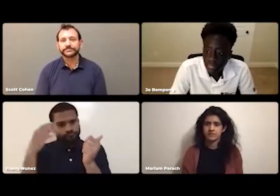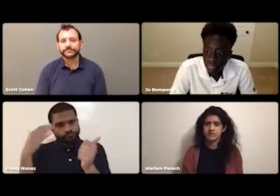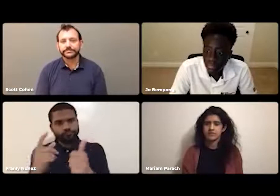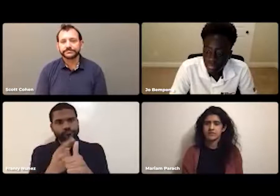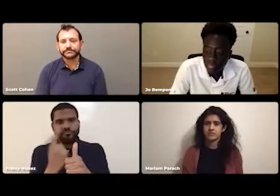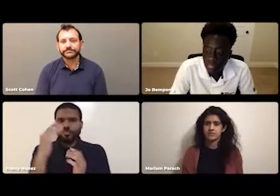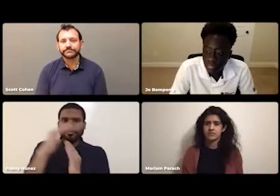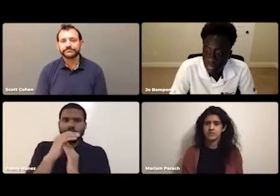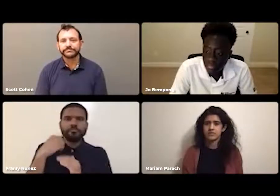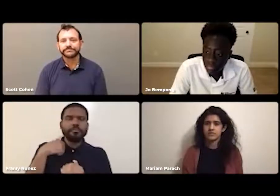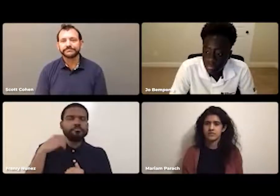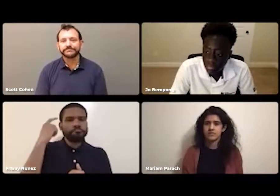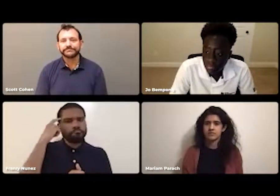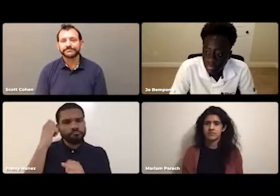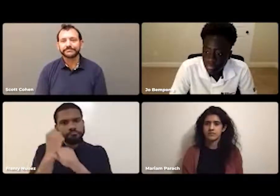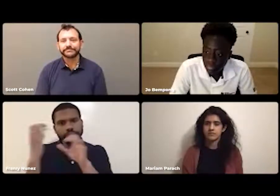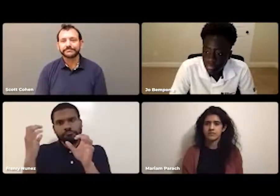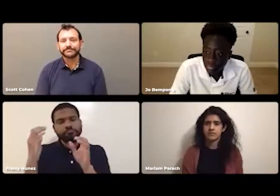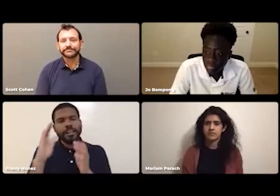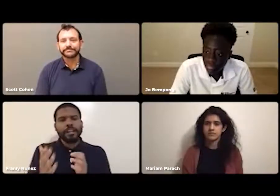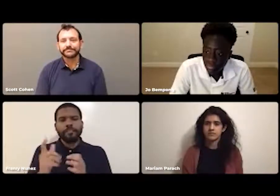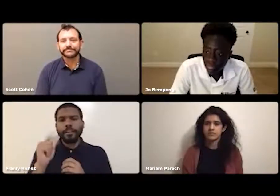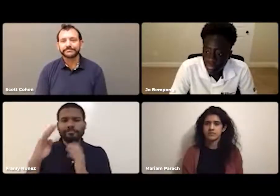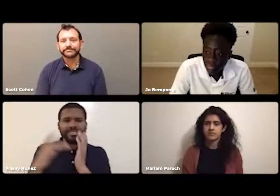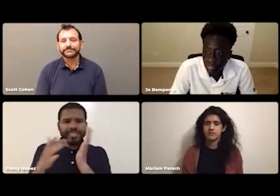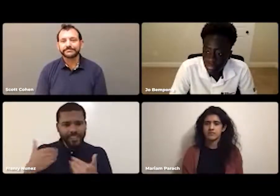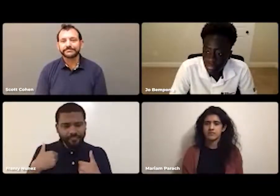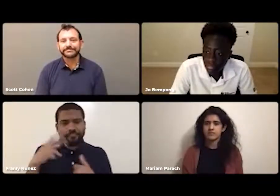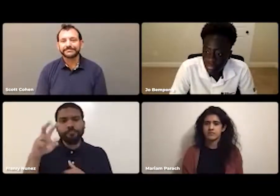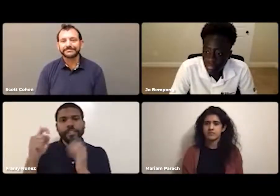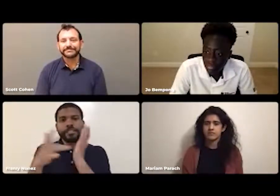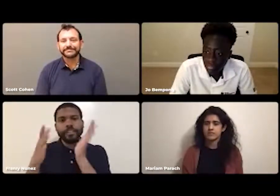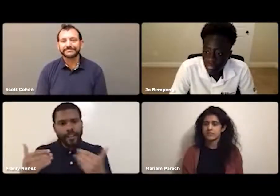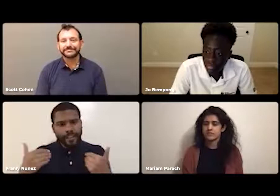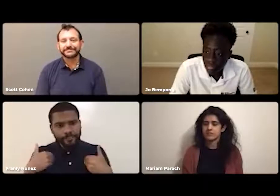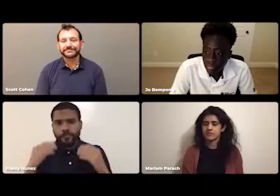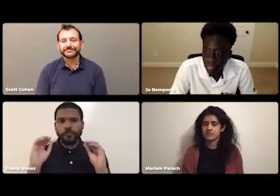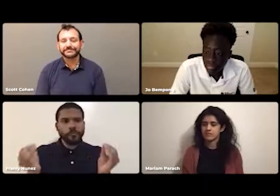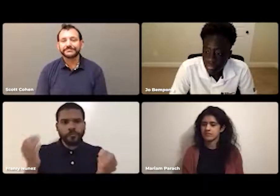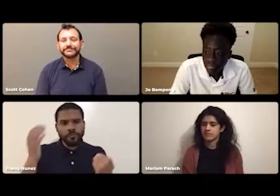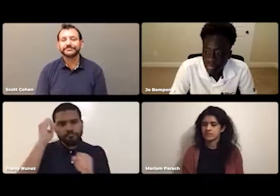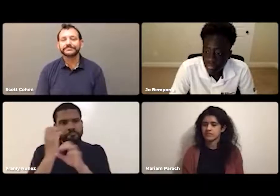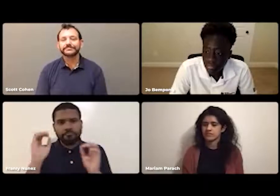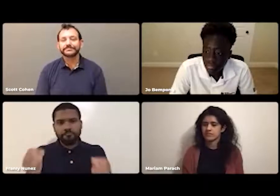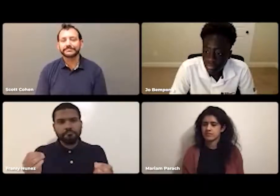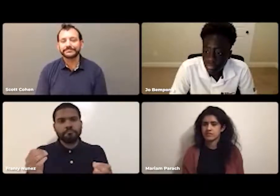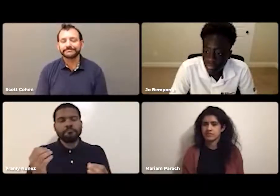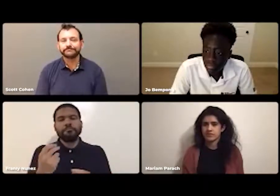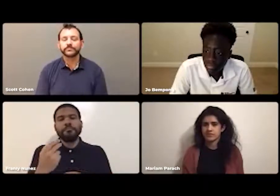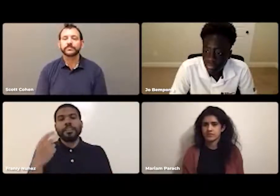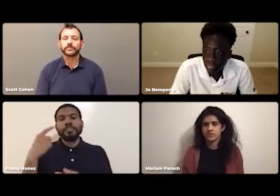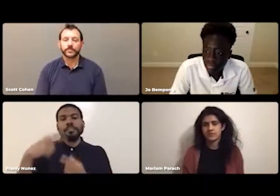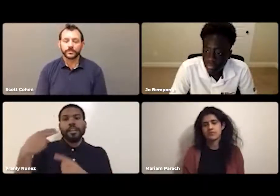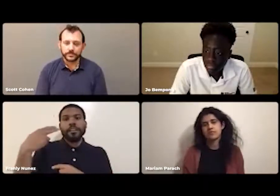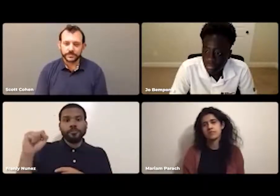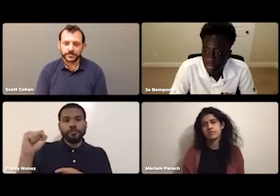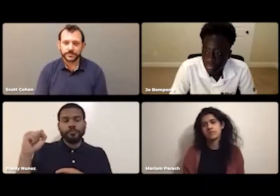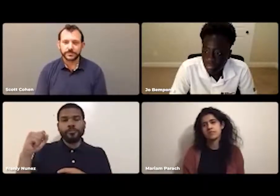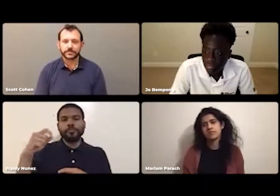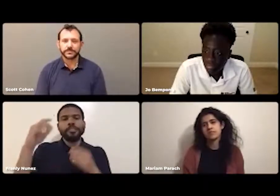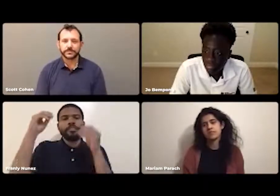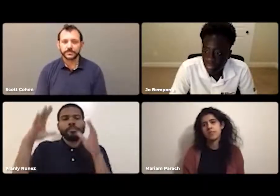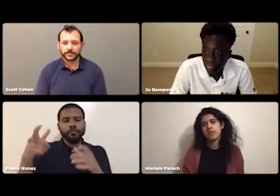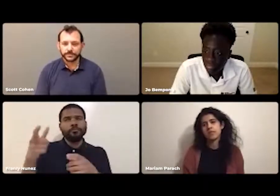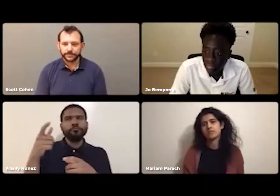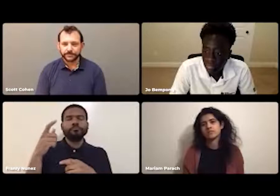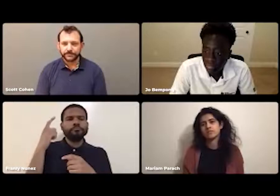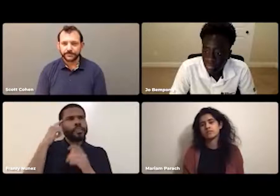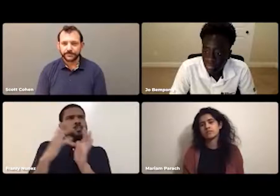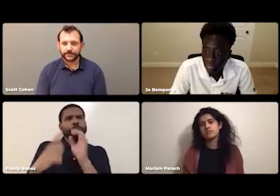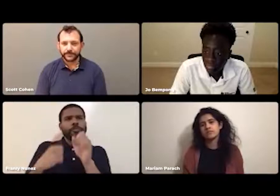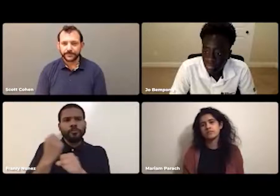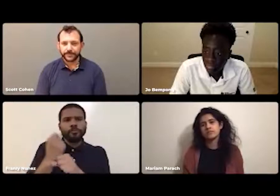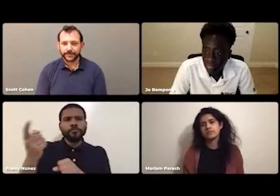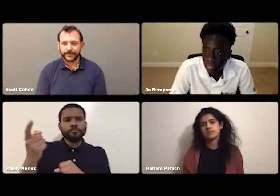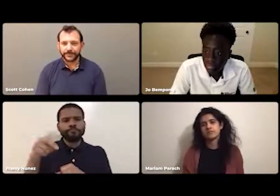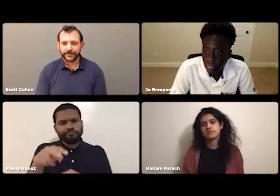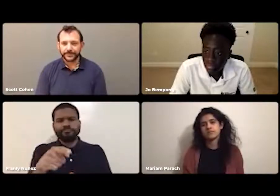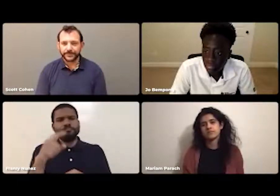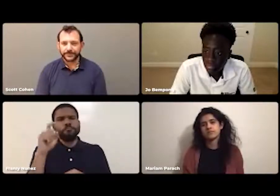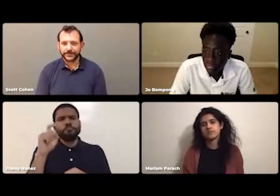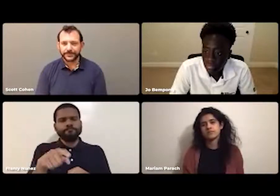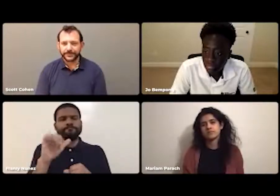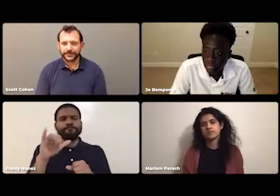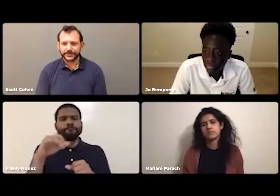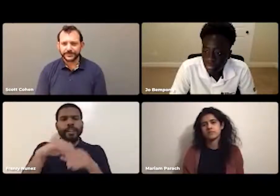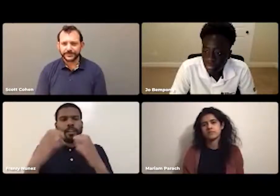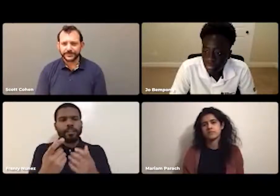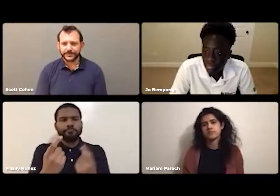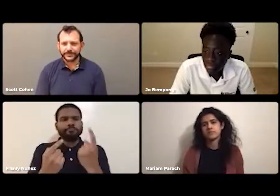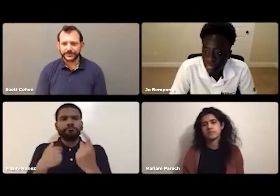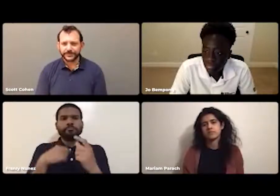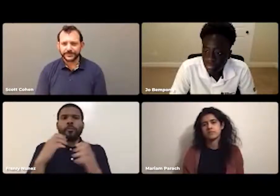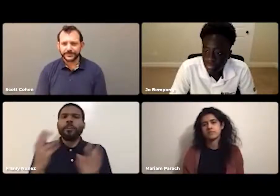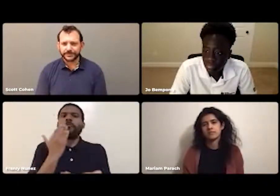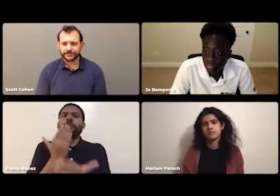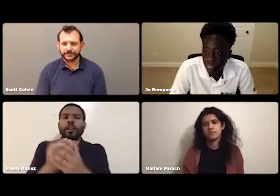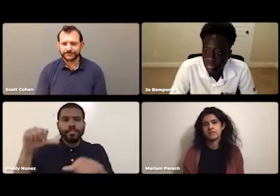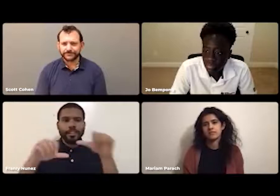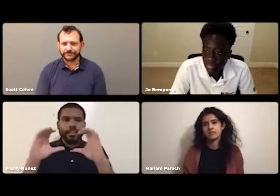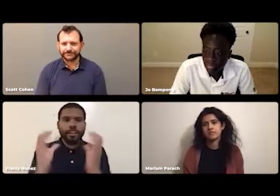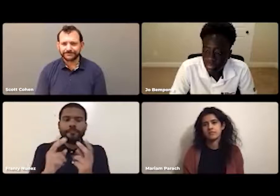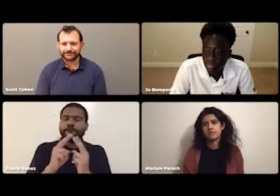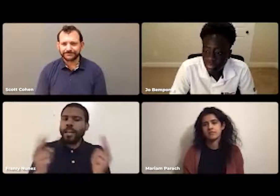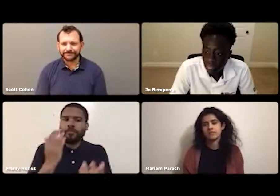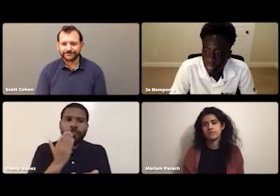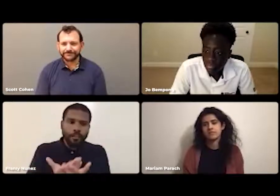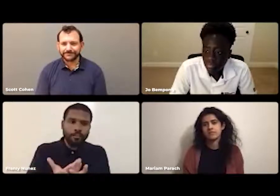But, still in high school -- I don't remember if it was sophomore year or what, but I did